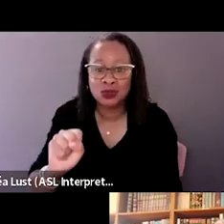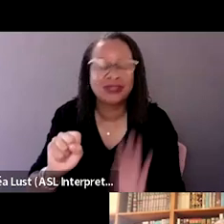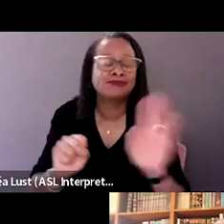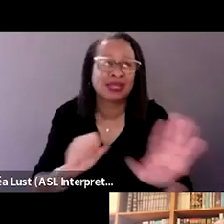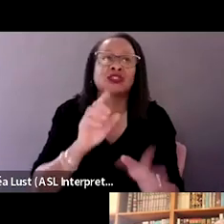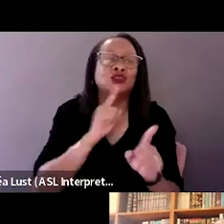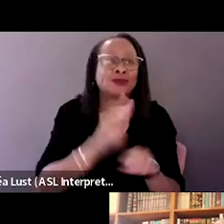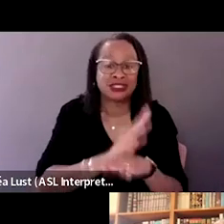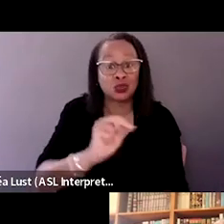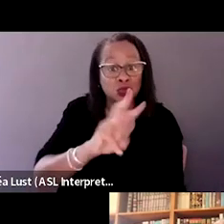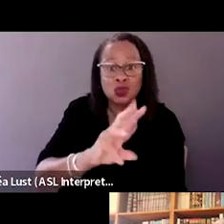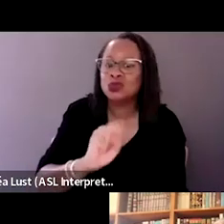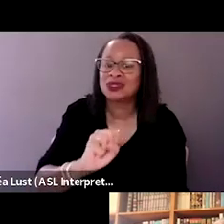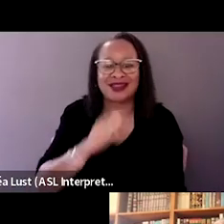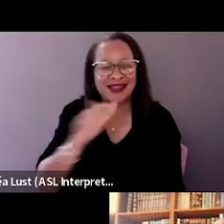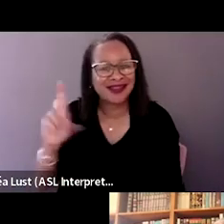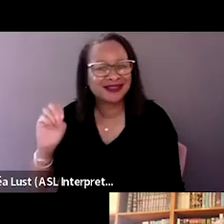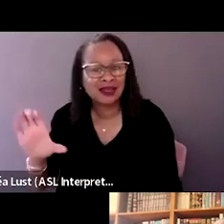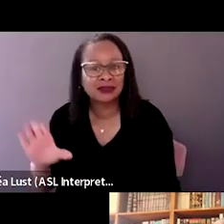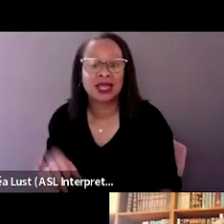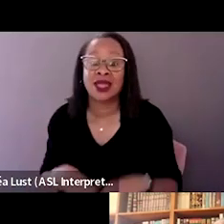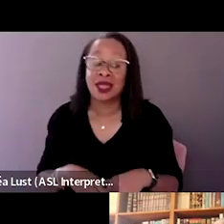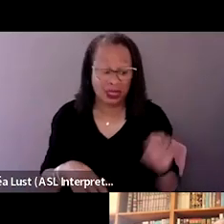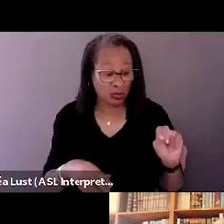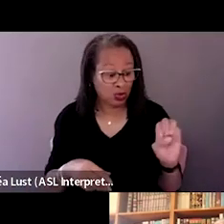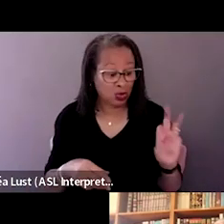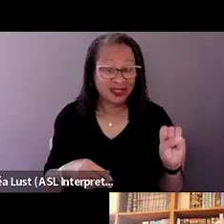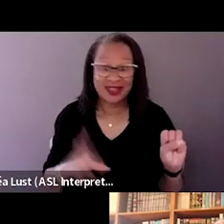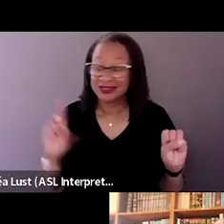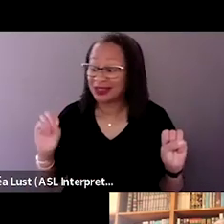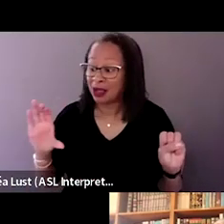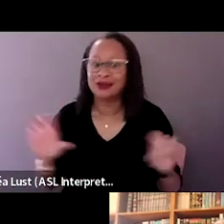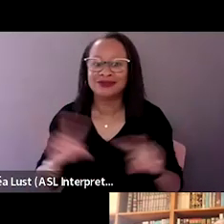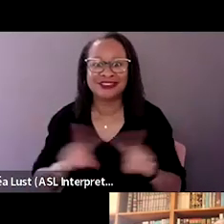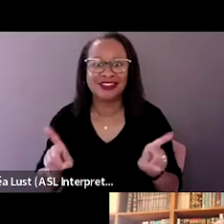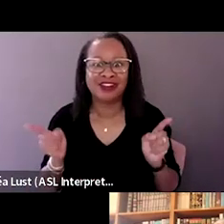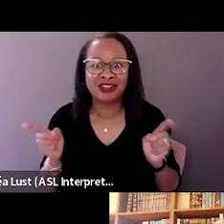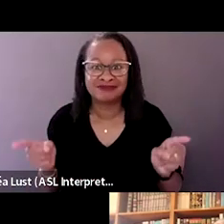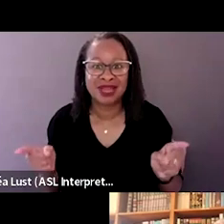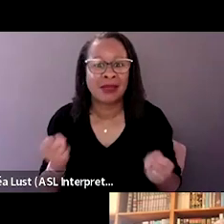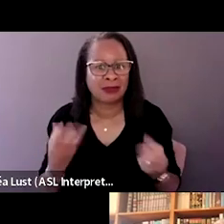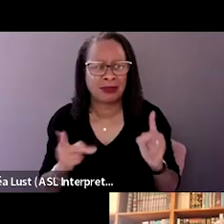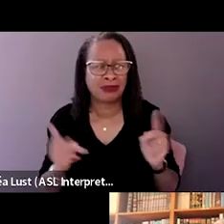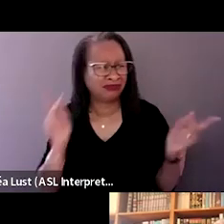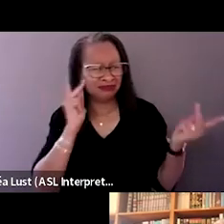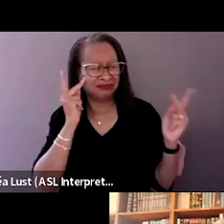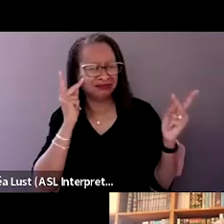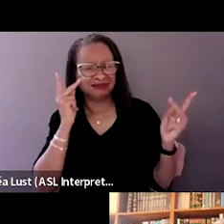And there is a difference between news and documentary. A lot of time the people are confounding documentary